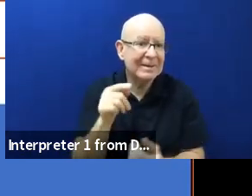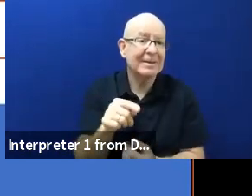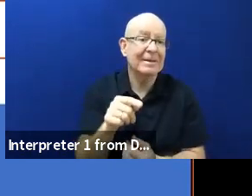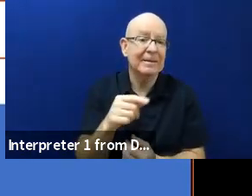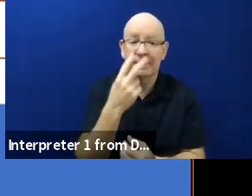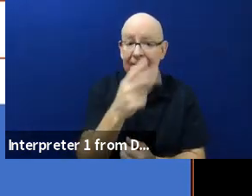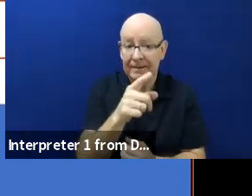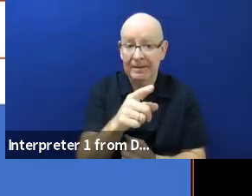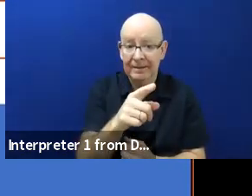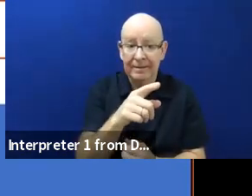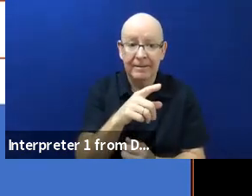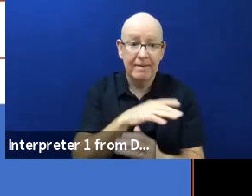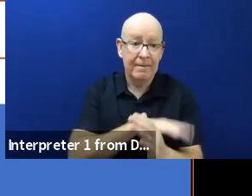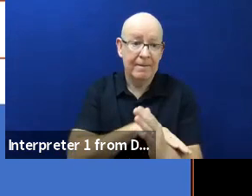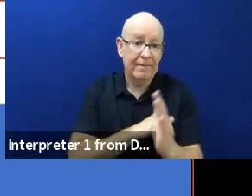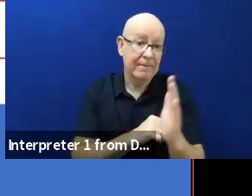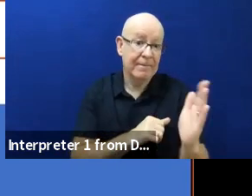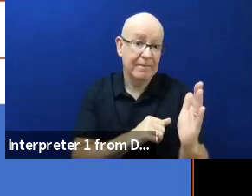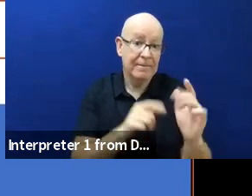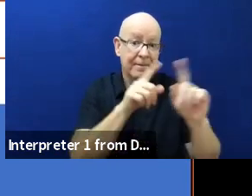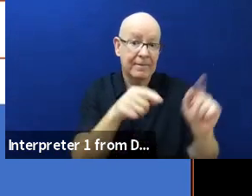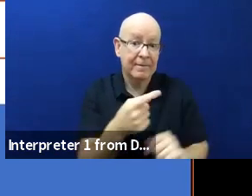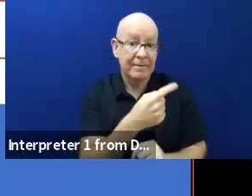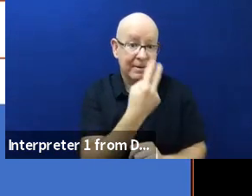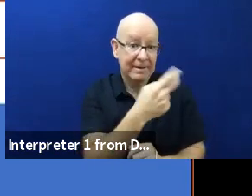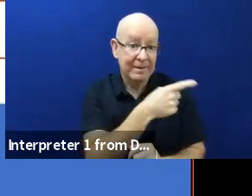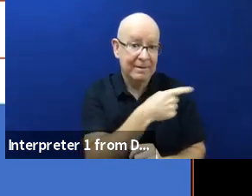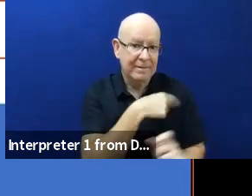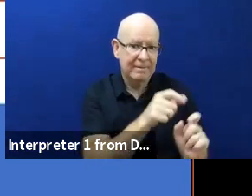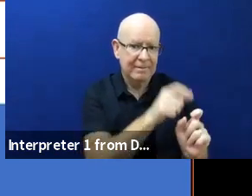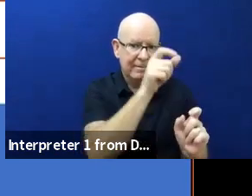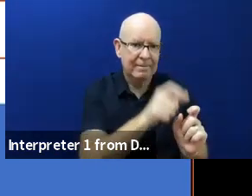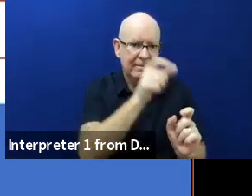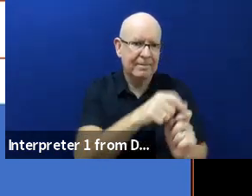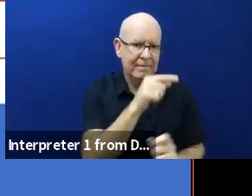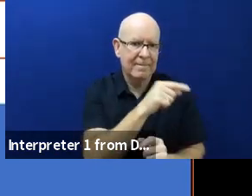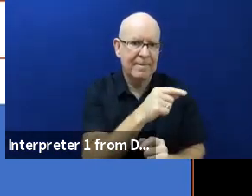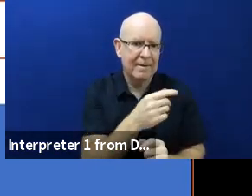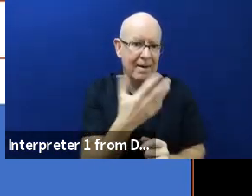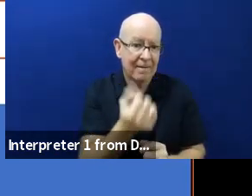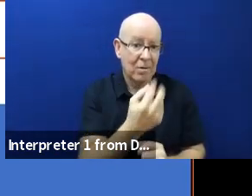If you look on the right side you have the set of households B, where you have also the blue